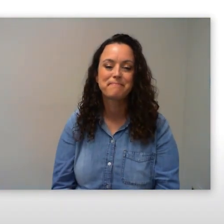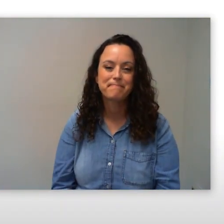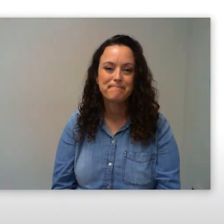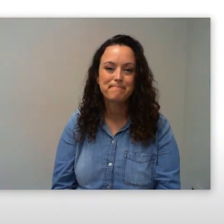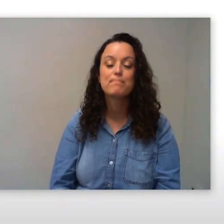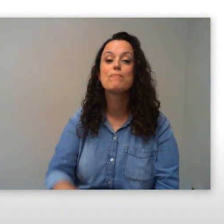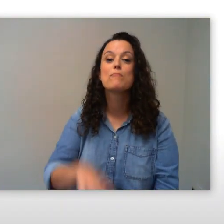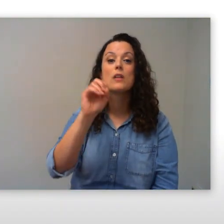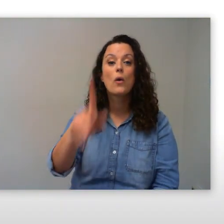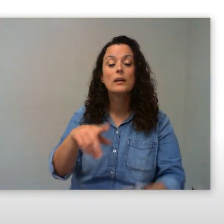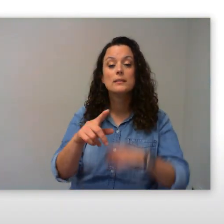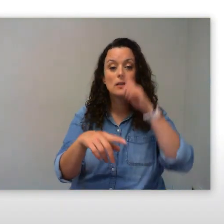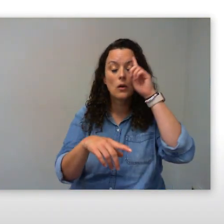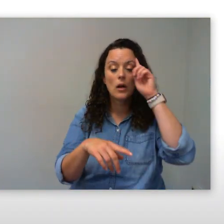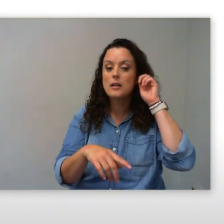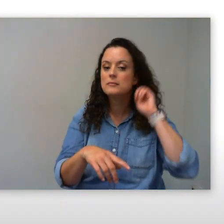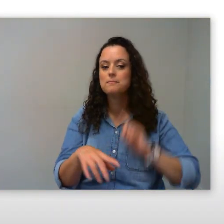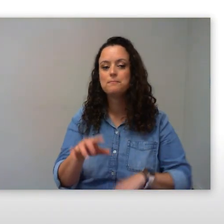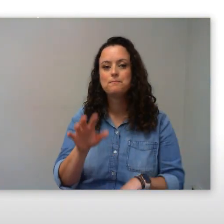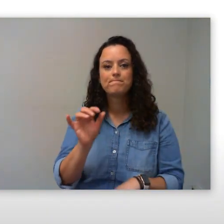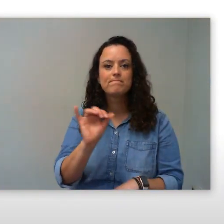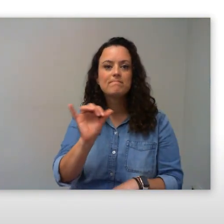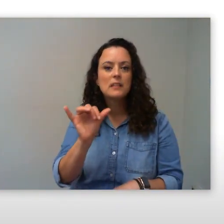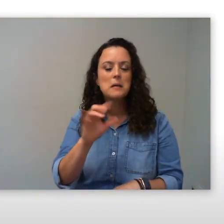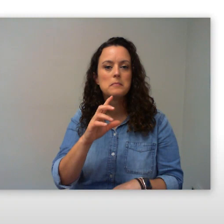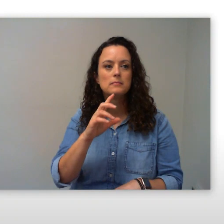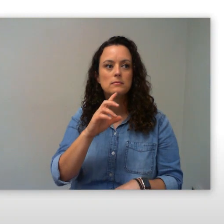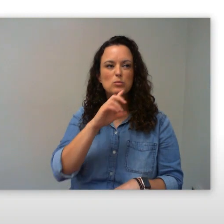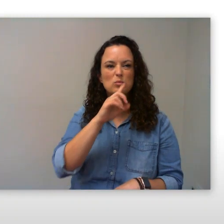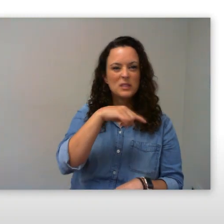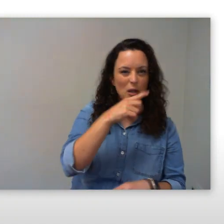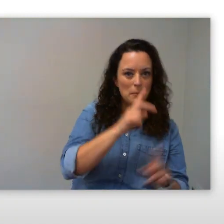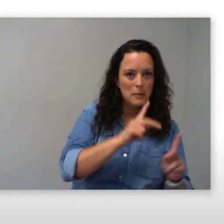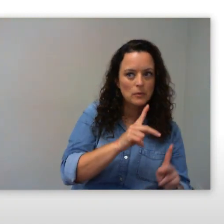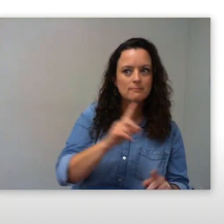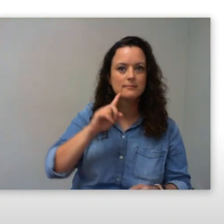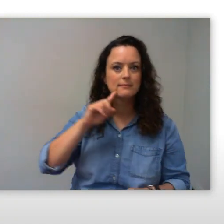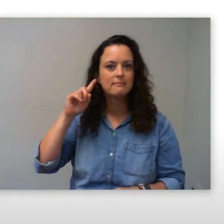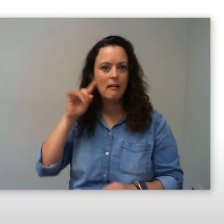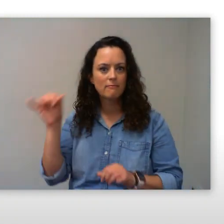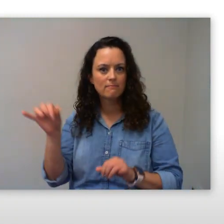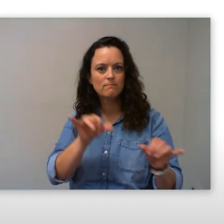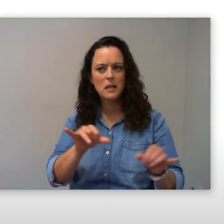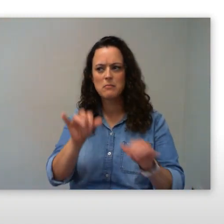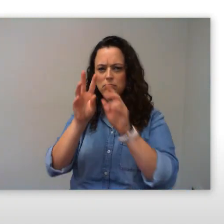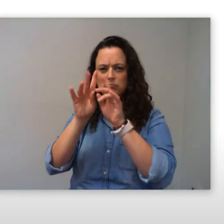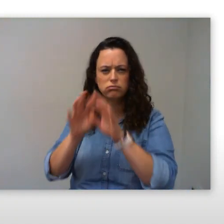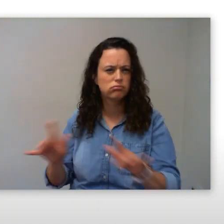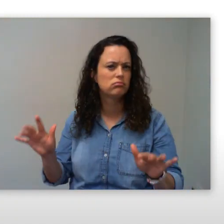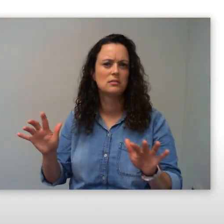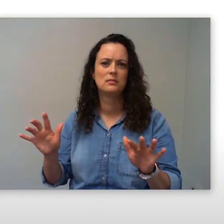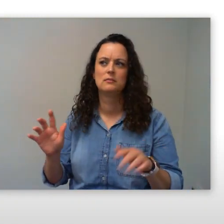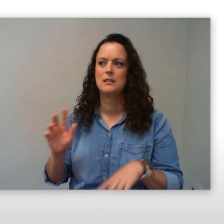okay so just like hearing people deaf people are extremely diverse they all have their